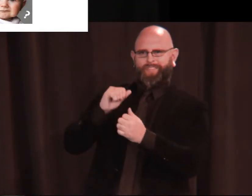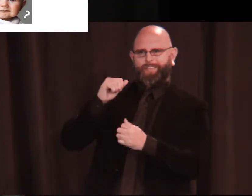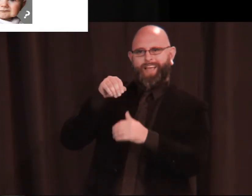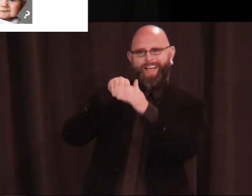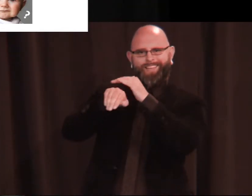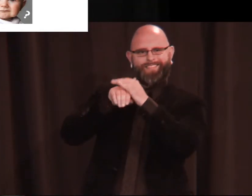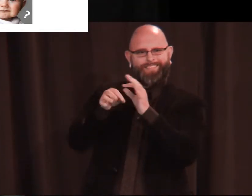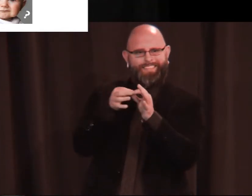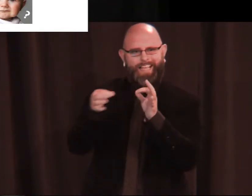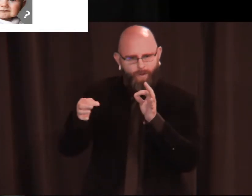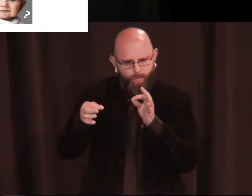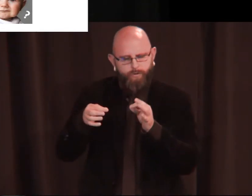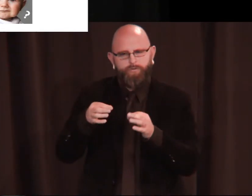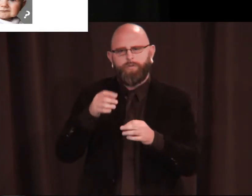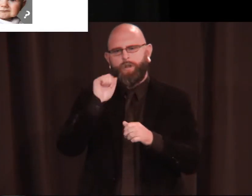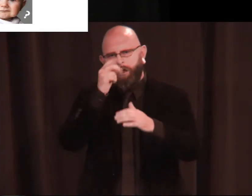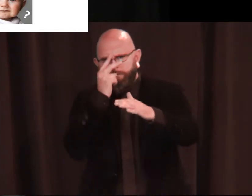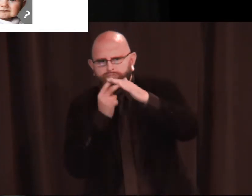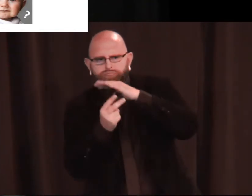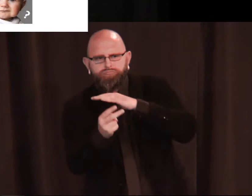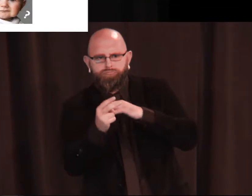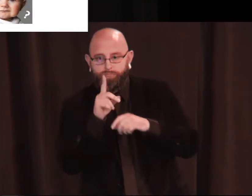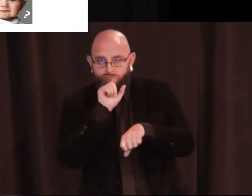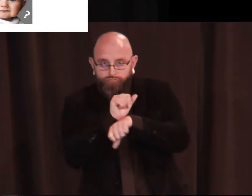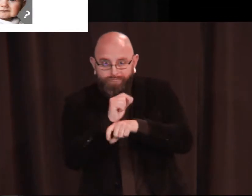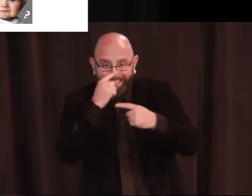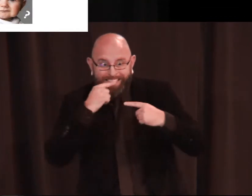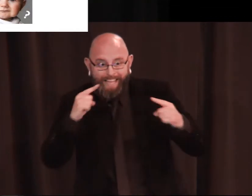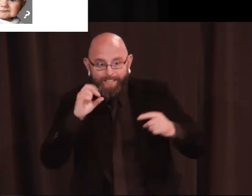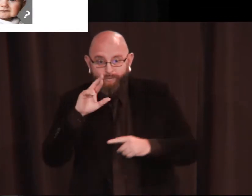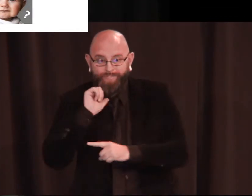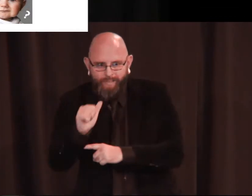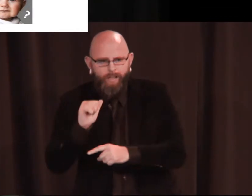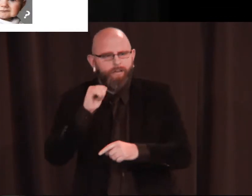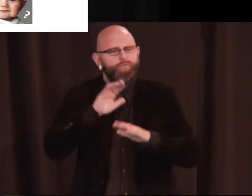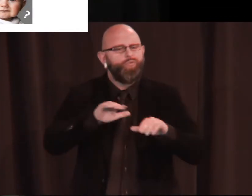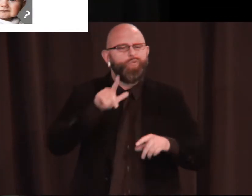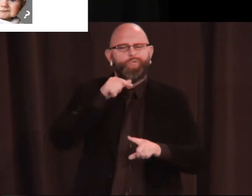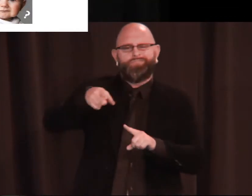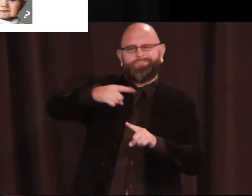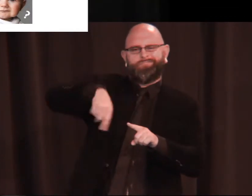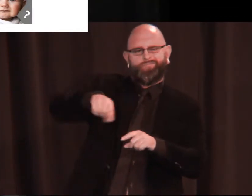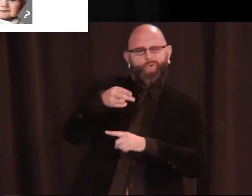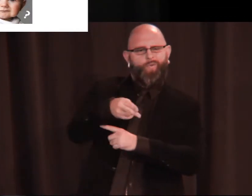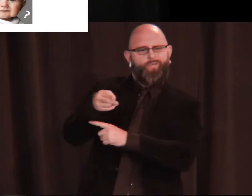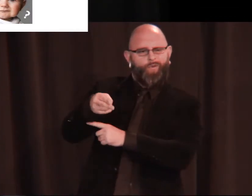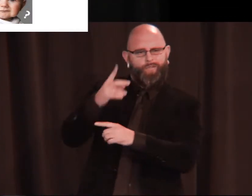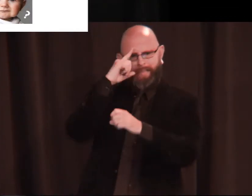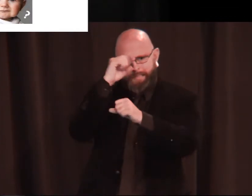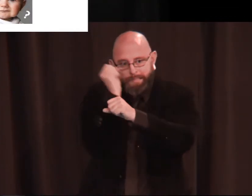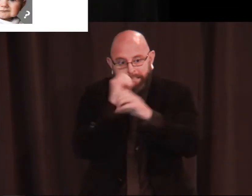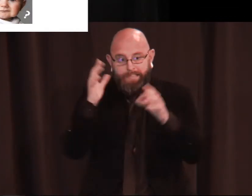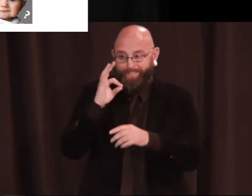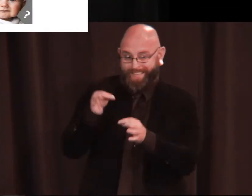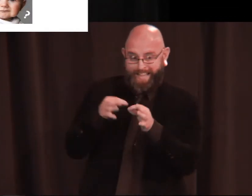success for these children that are hard of hearing. That seems like a pretty -- I think that's a very safe hypothesis to make, but,